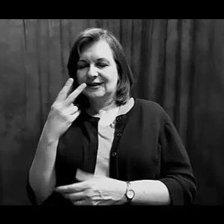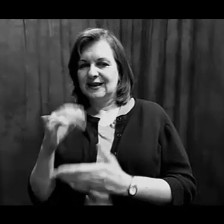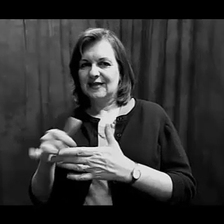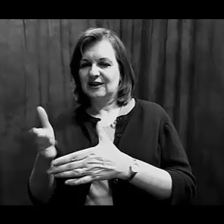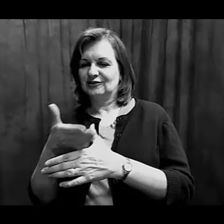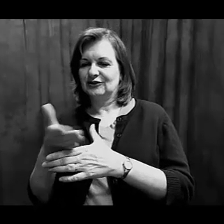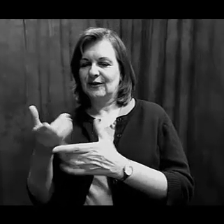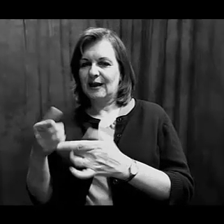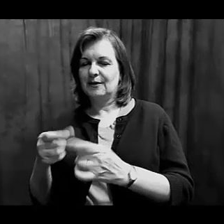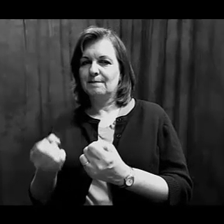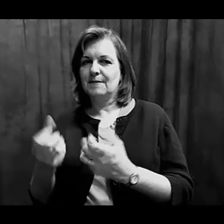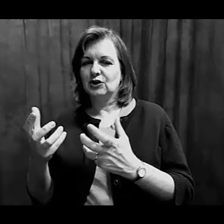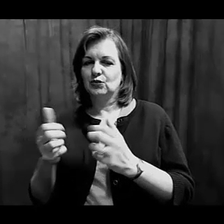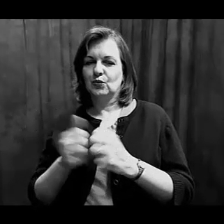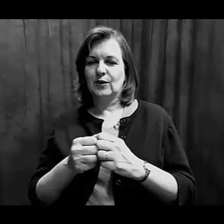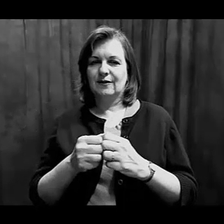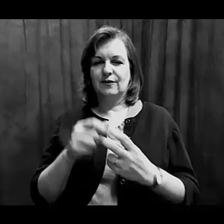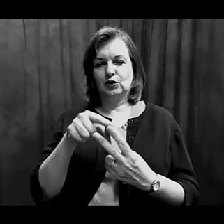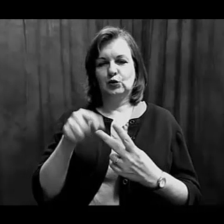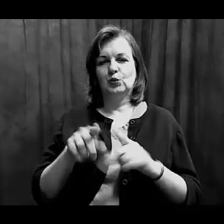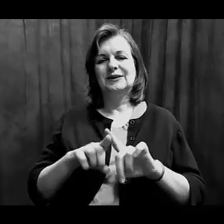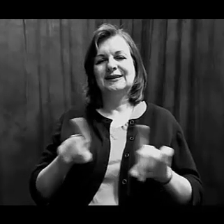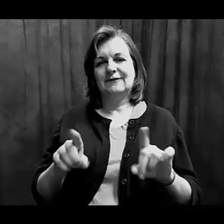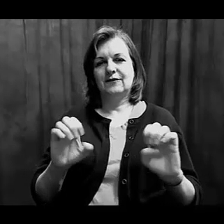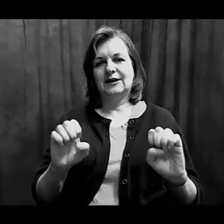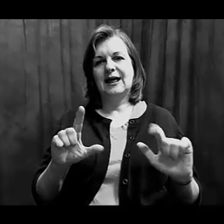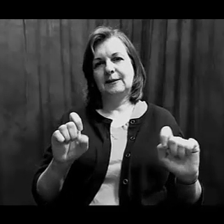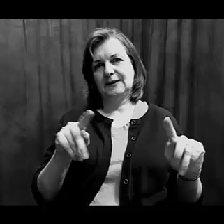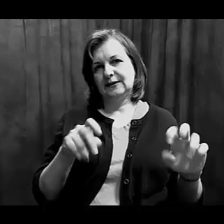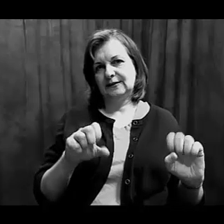we don't often see this between two different elements in the compound